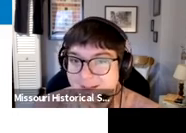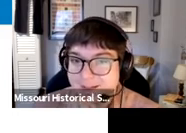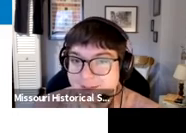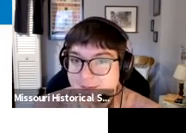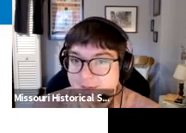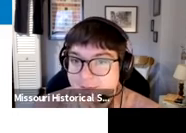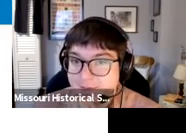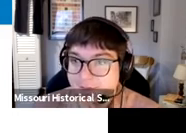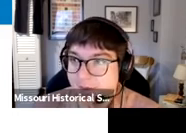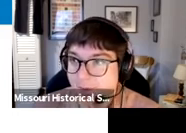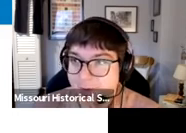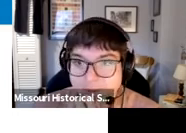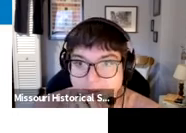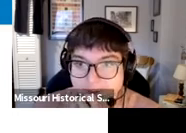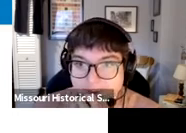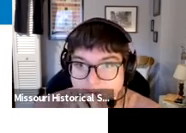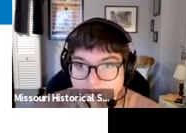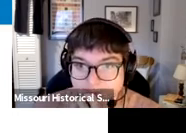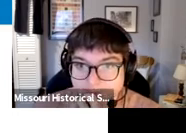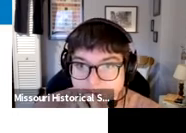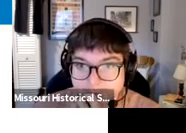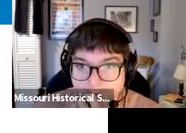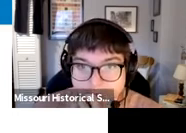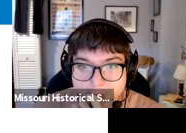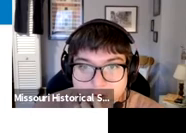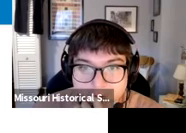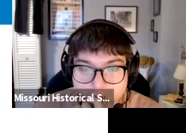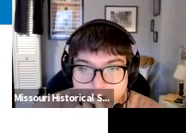or on land. But post war, some of these laws started to change.